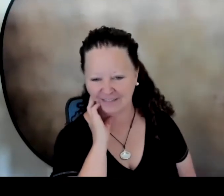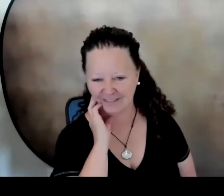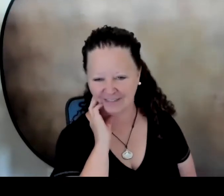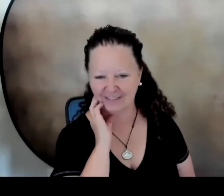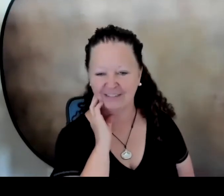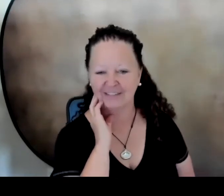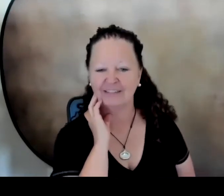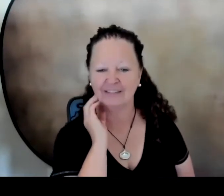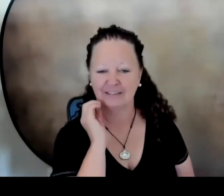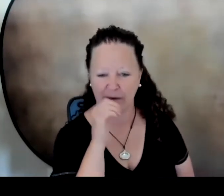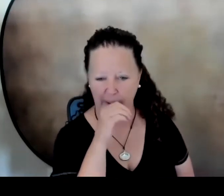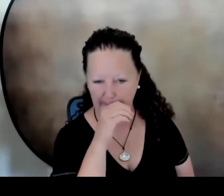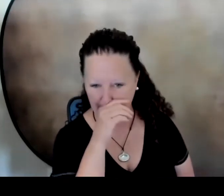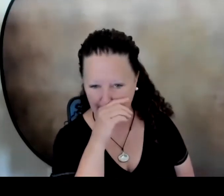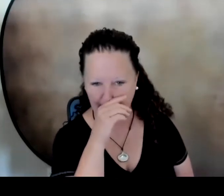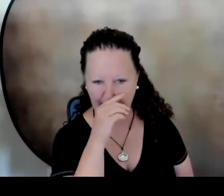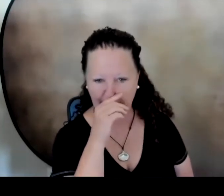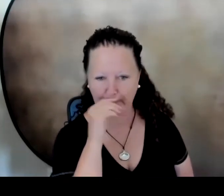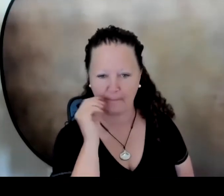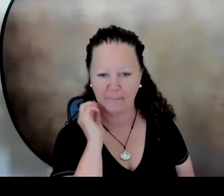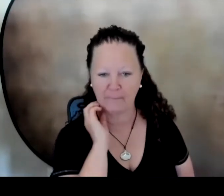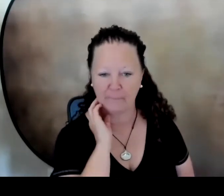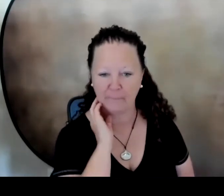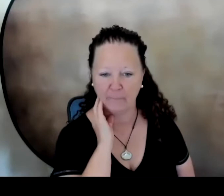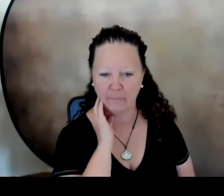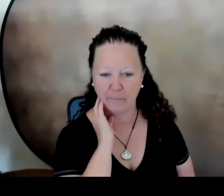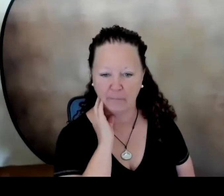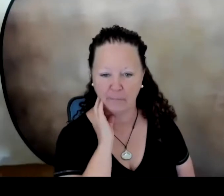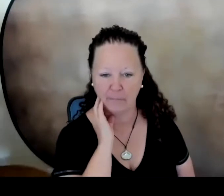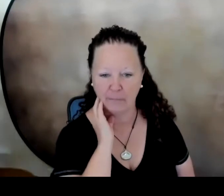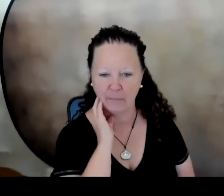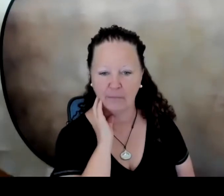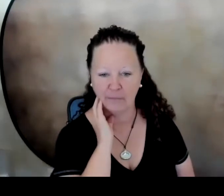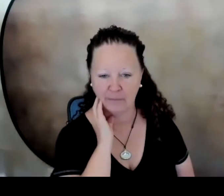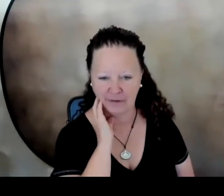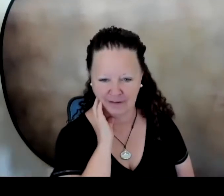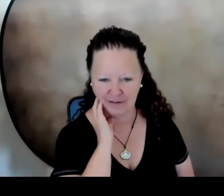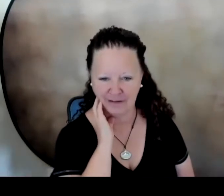like a really long, light green gourd that my parents grow.